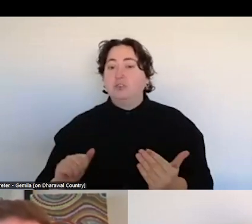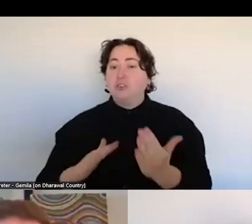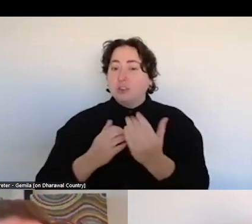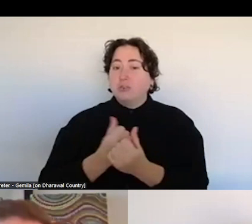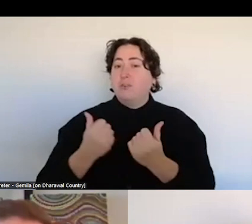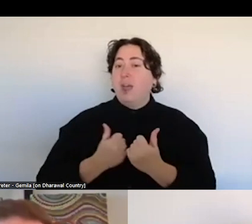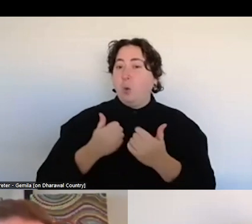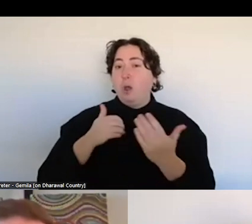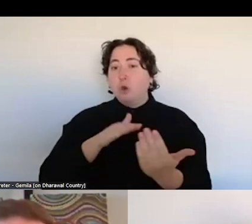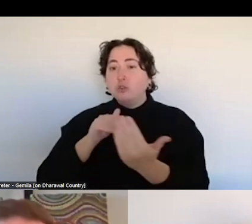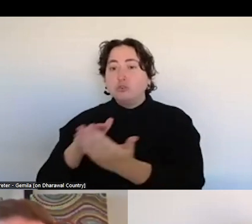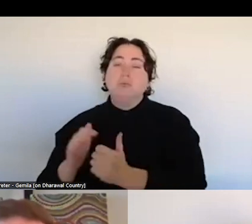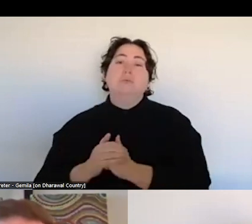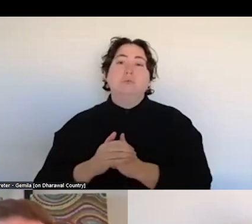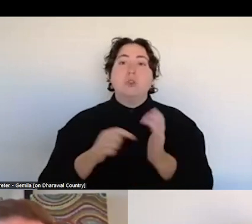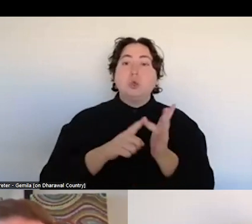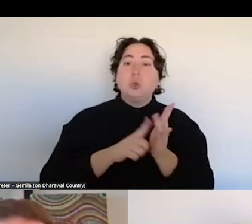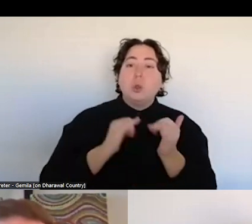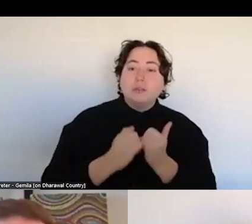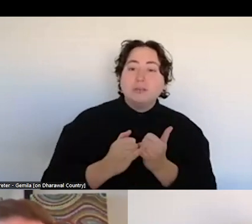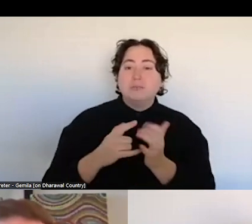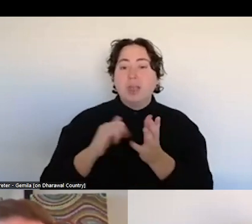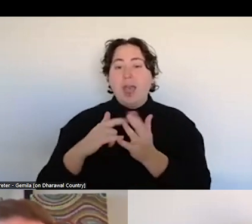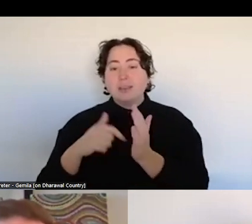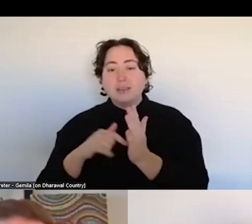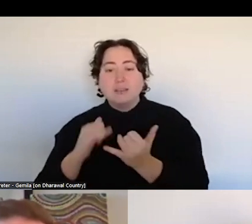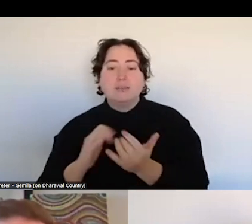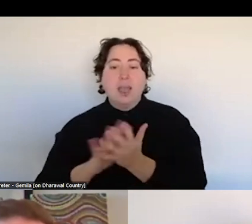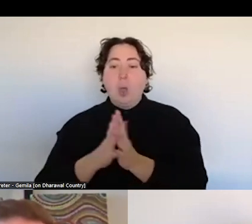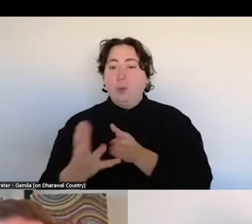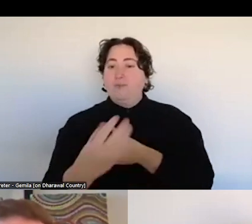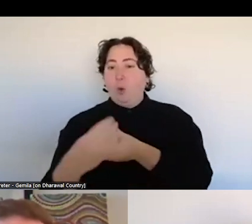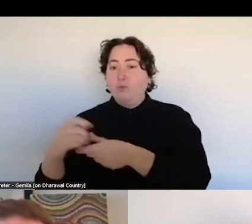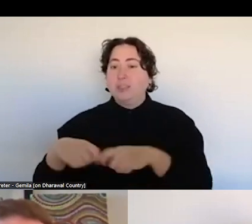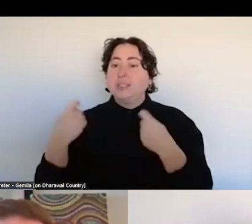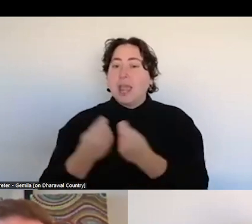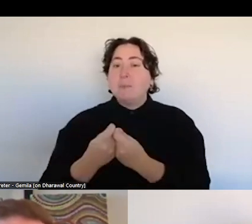how our team and the board were involved and the return on investment of that work.